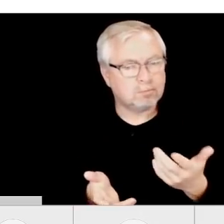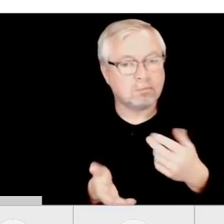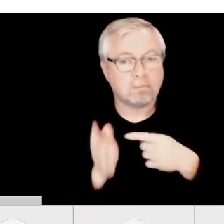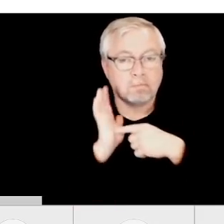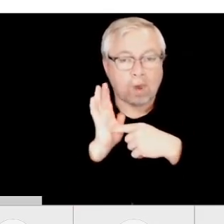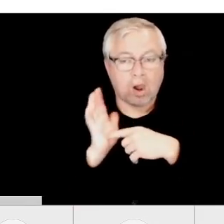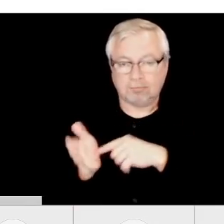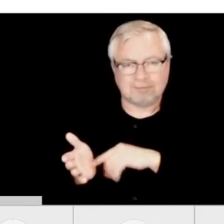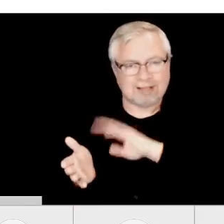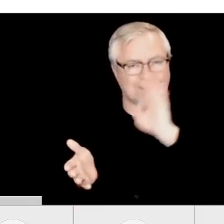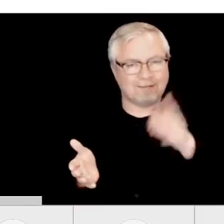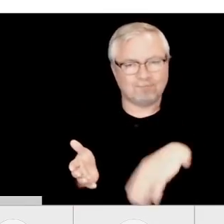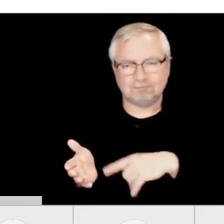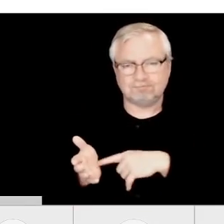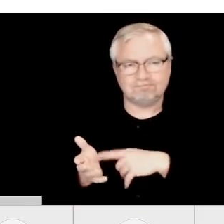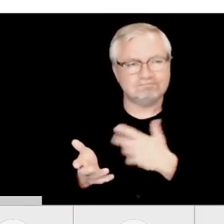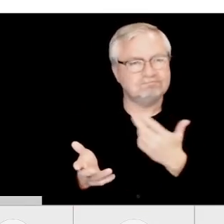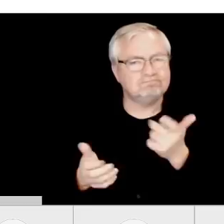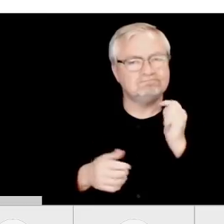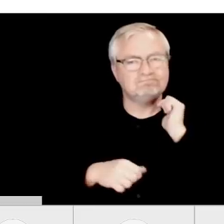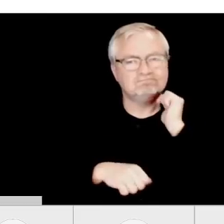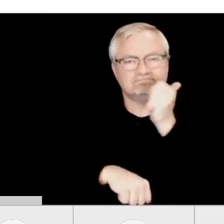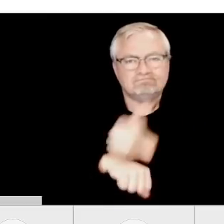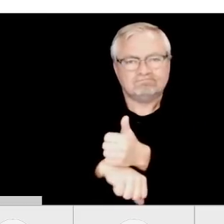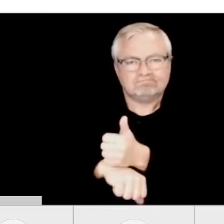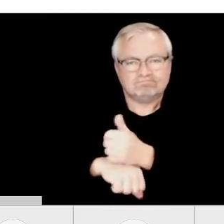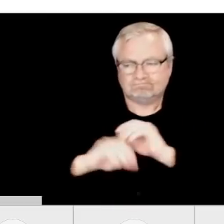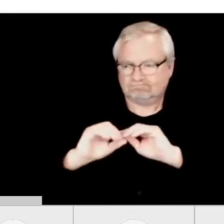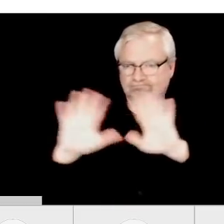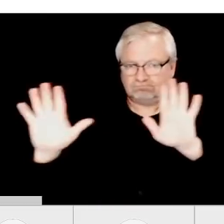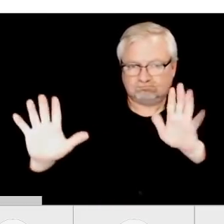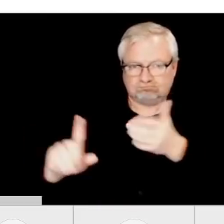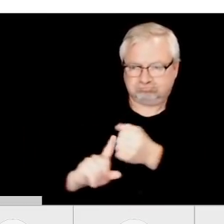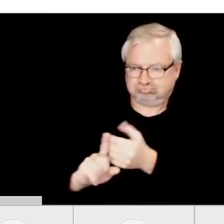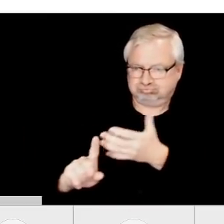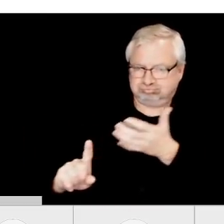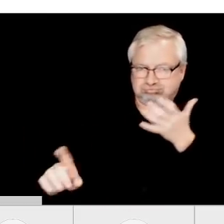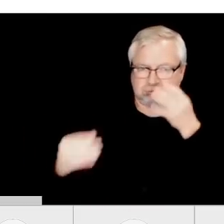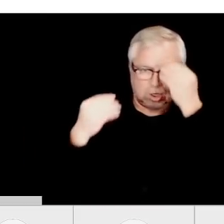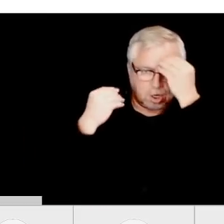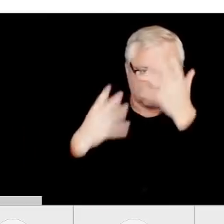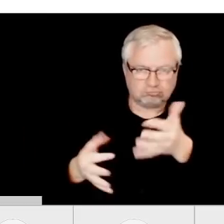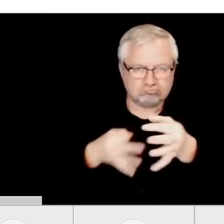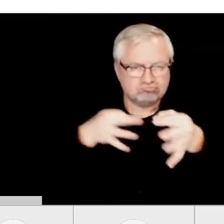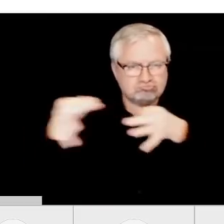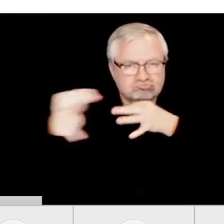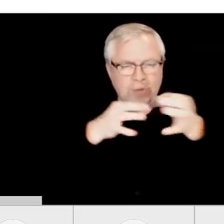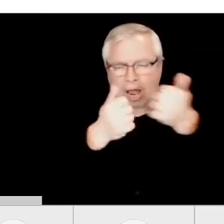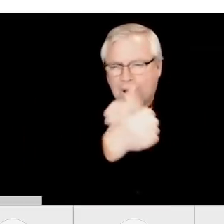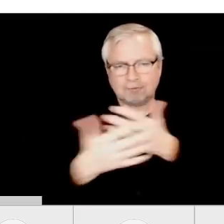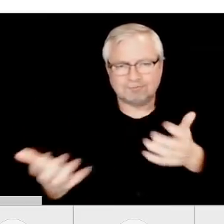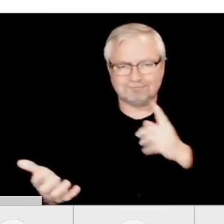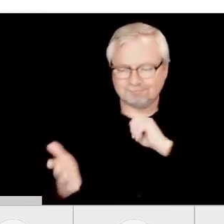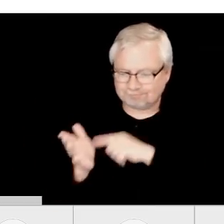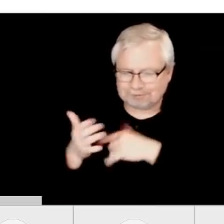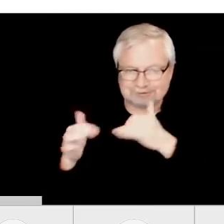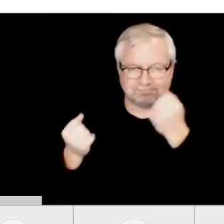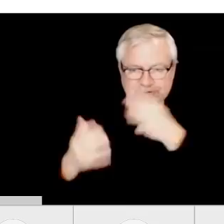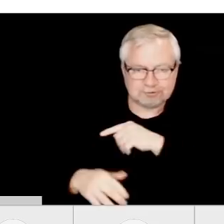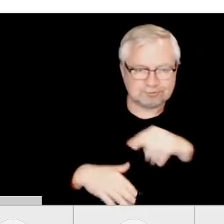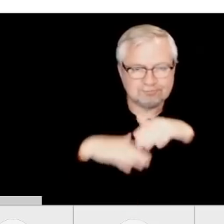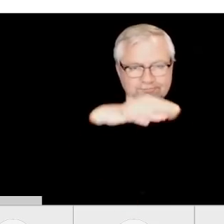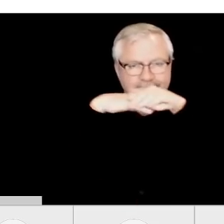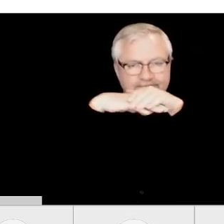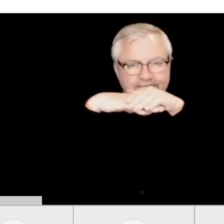to be able to be refined enough to pick up all of those impacts of